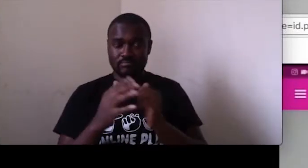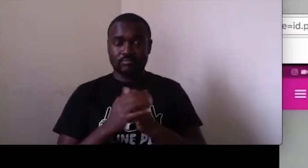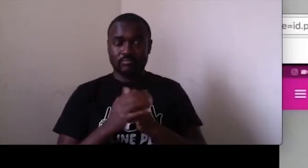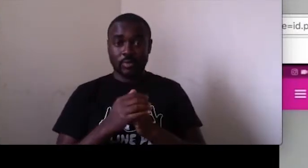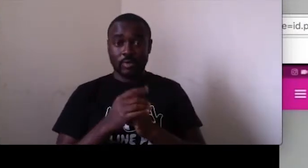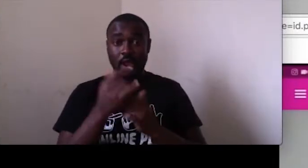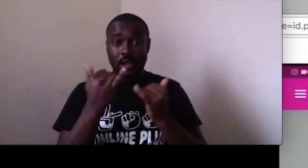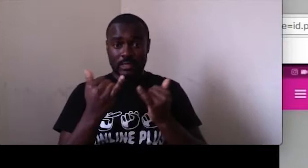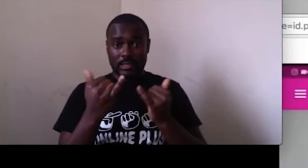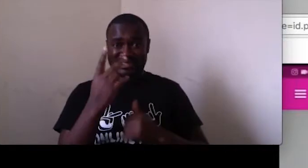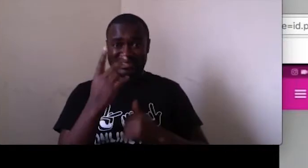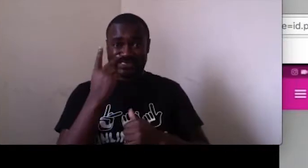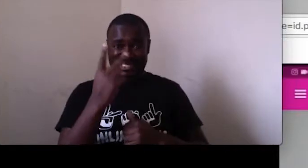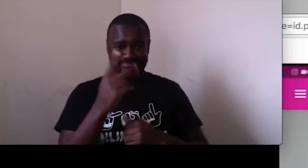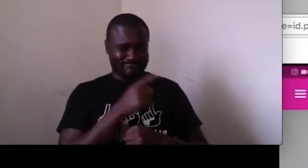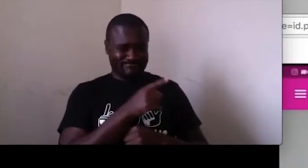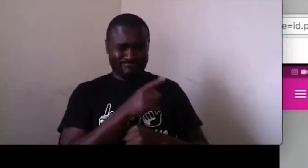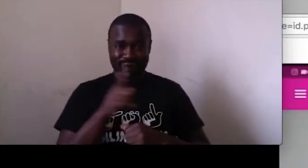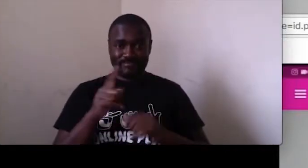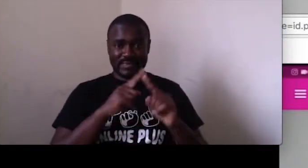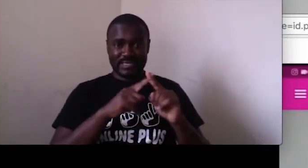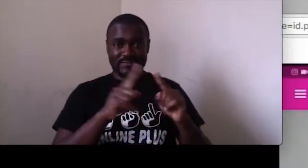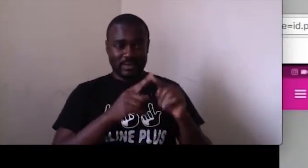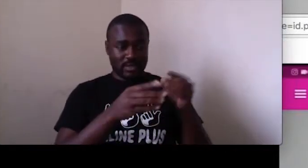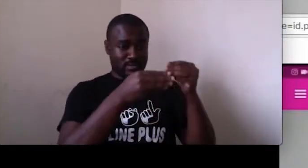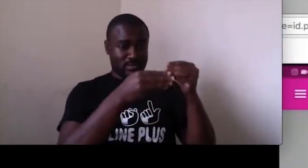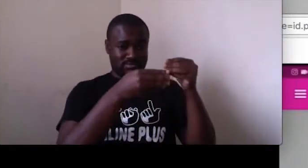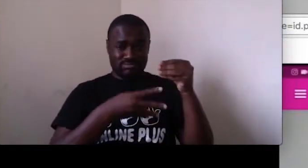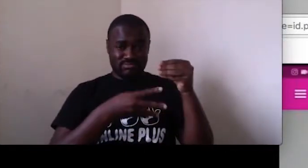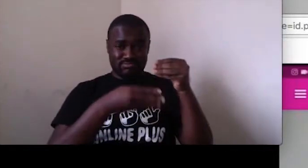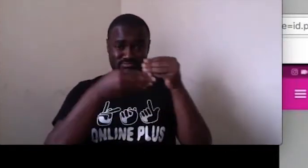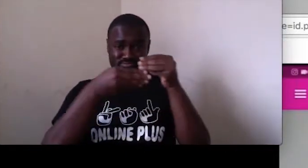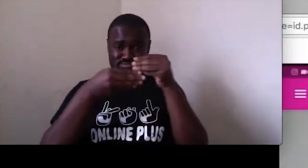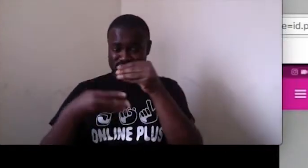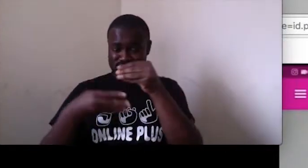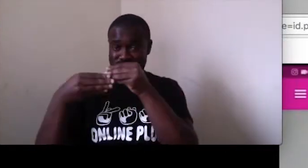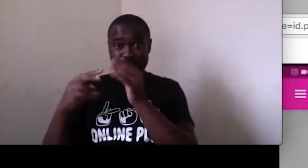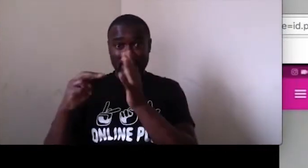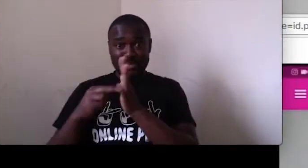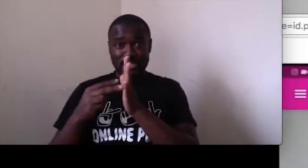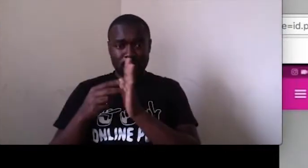So then again there's an explanation from the dictionary So that's how the app works